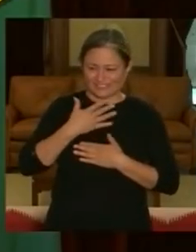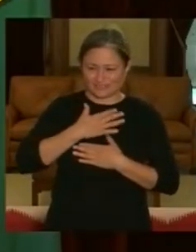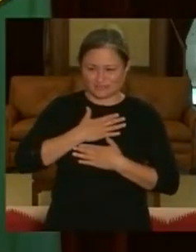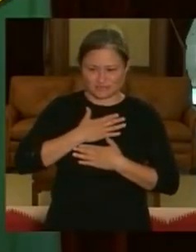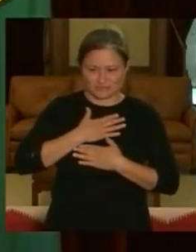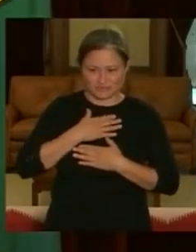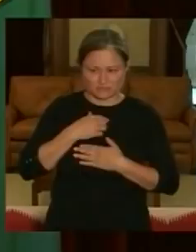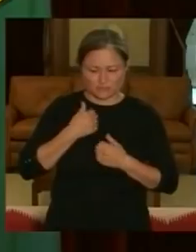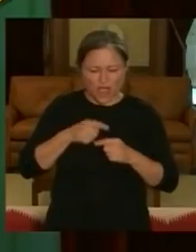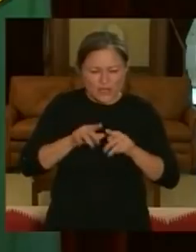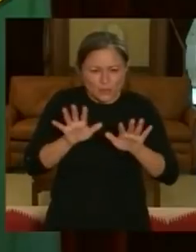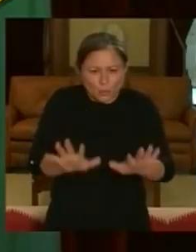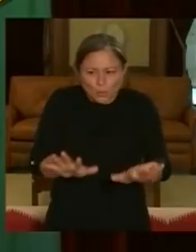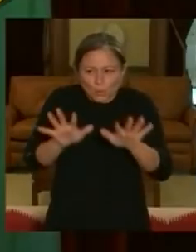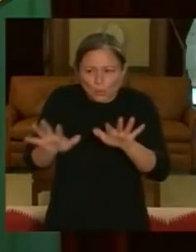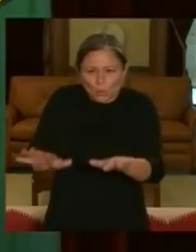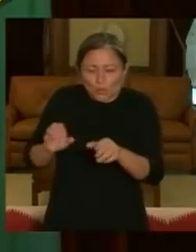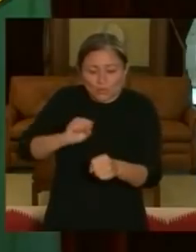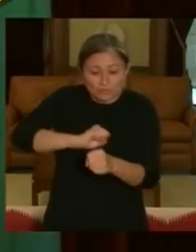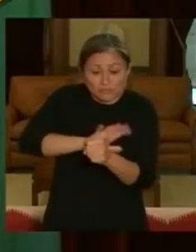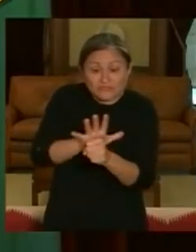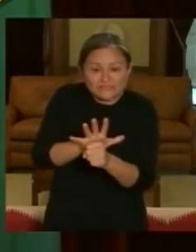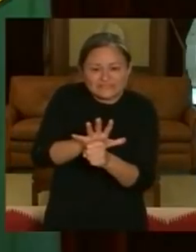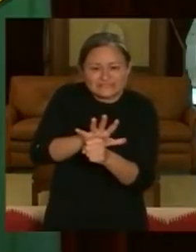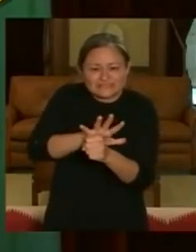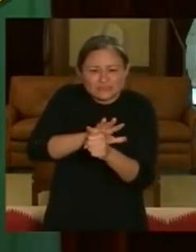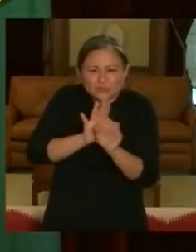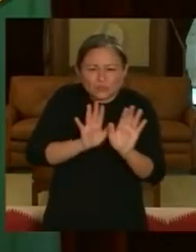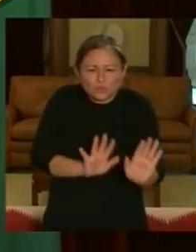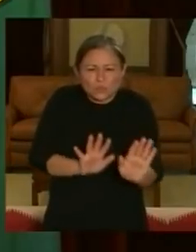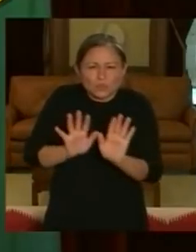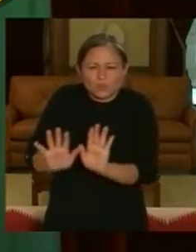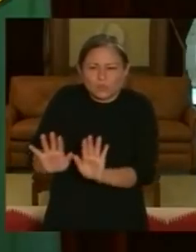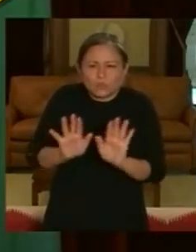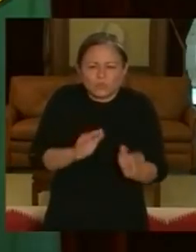HARDSHIP. MANY IN OUR STATE ARE ALREADY